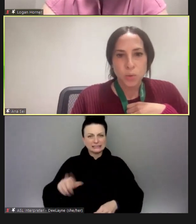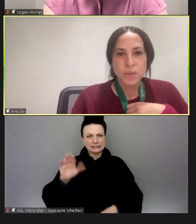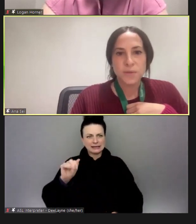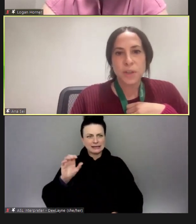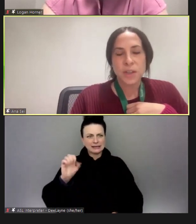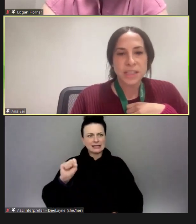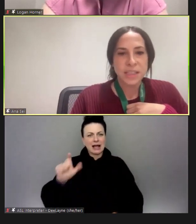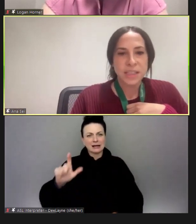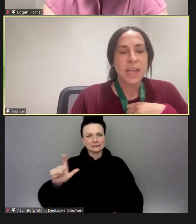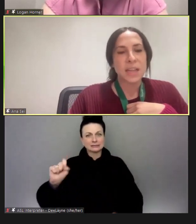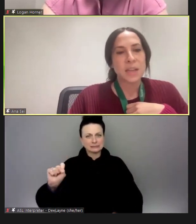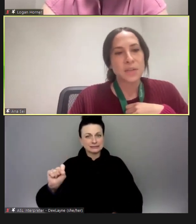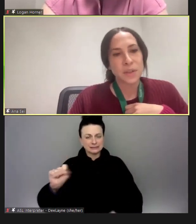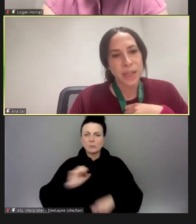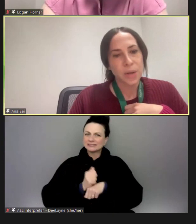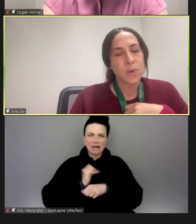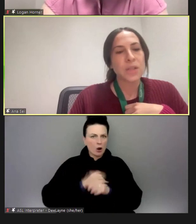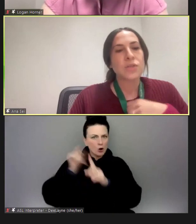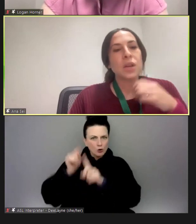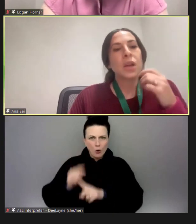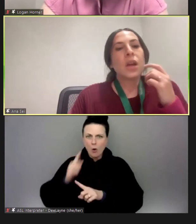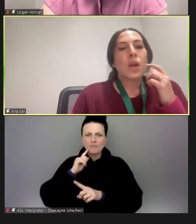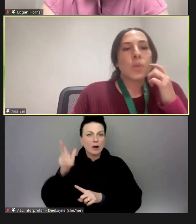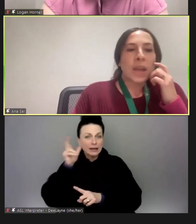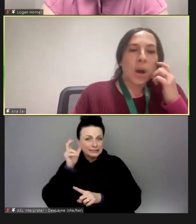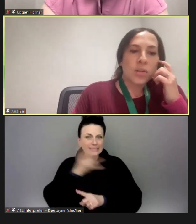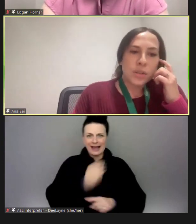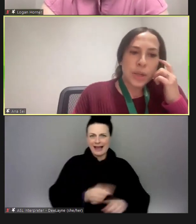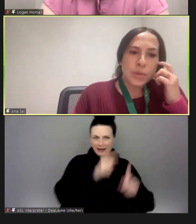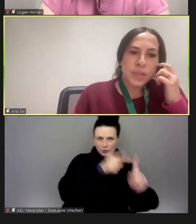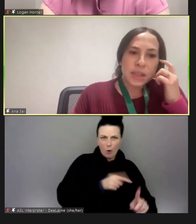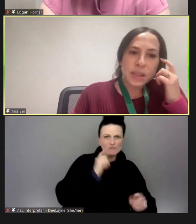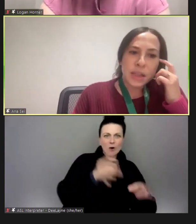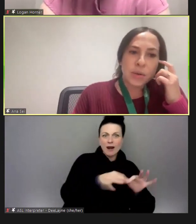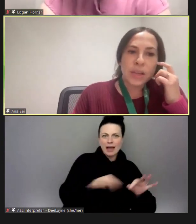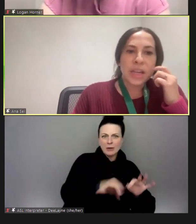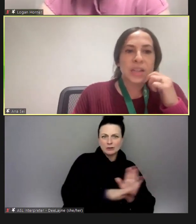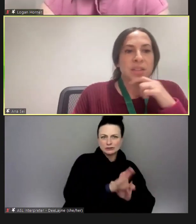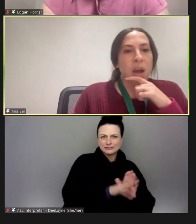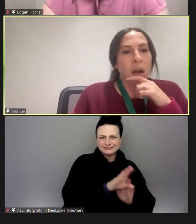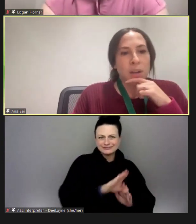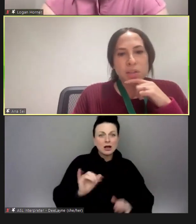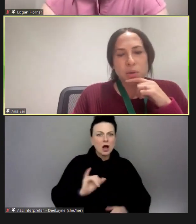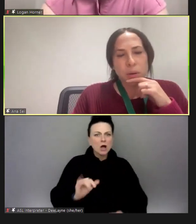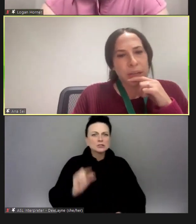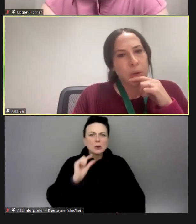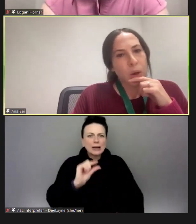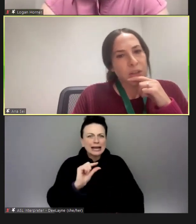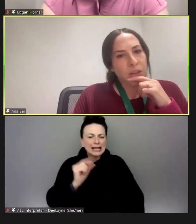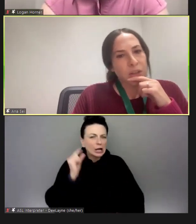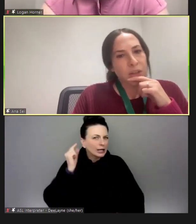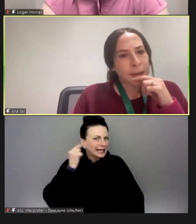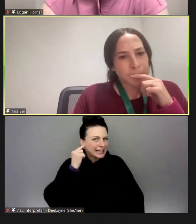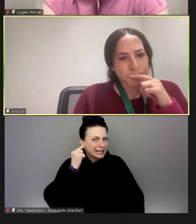for listening and then for language we